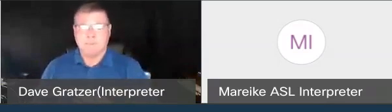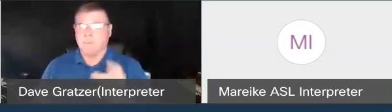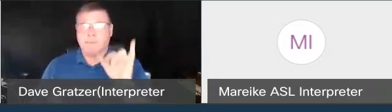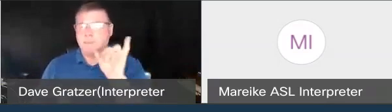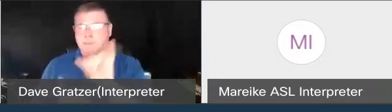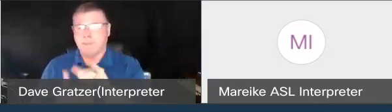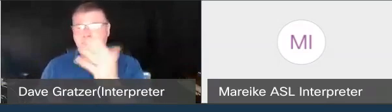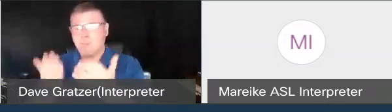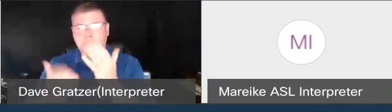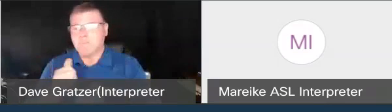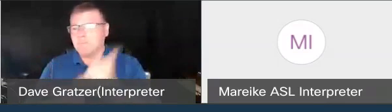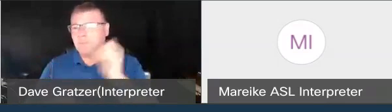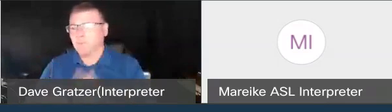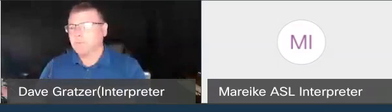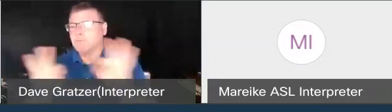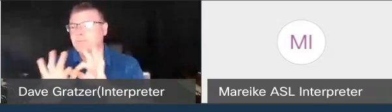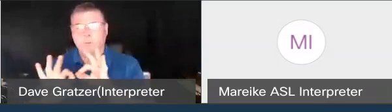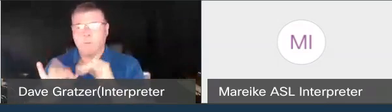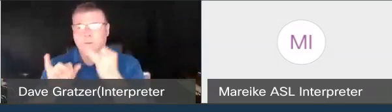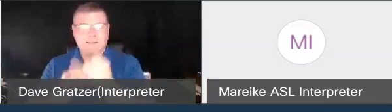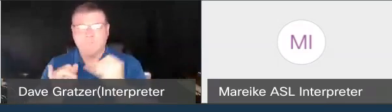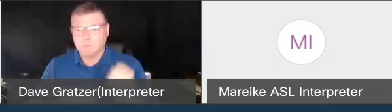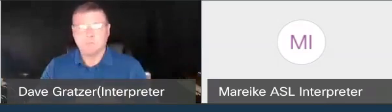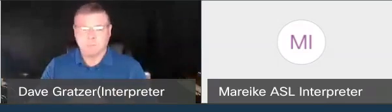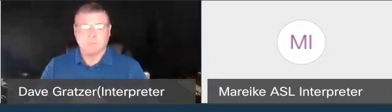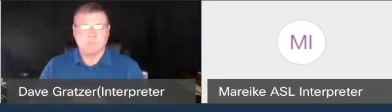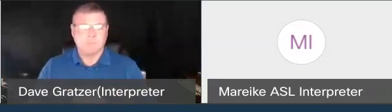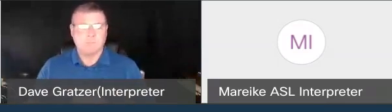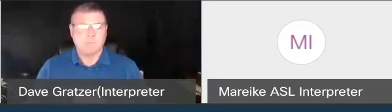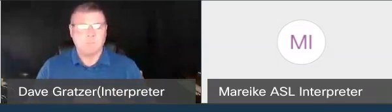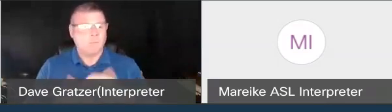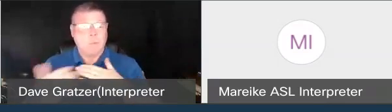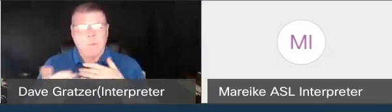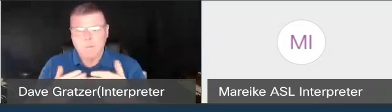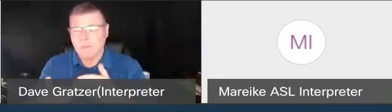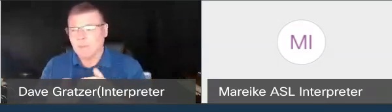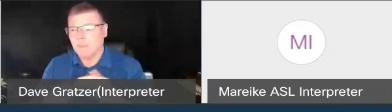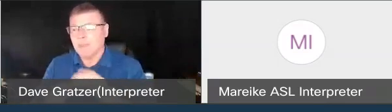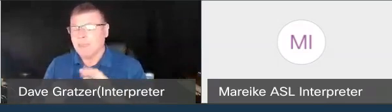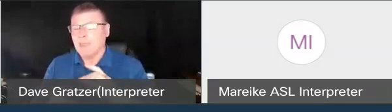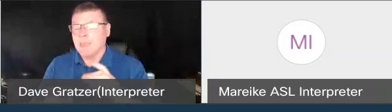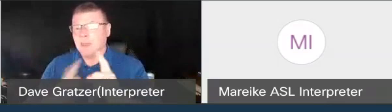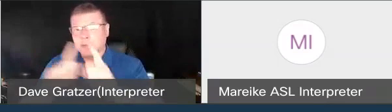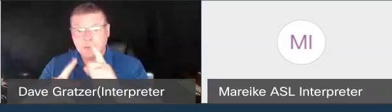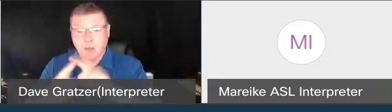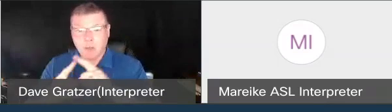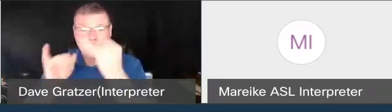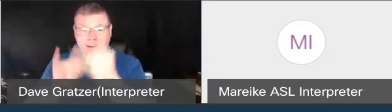one of the most important individuals you gotta have onboard, uh, whether it's an organization or an individual who--who--who--who starts in that with you.